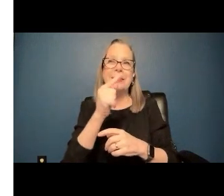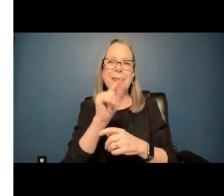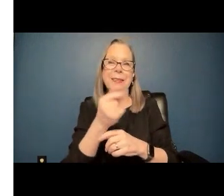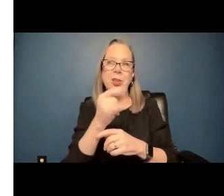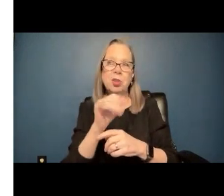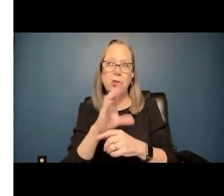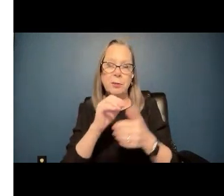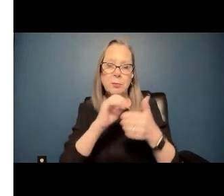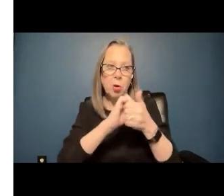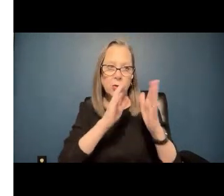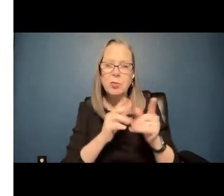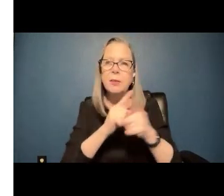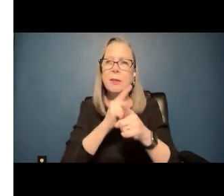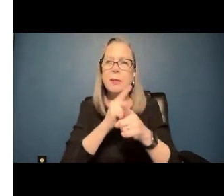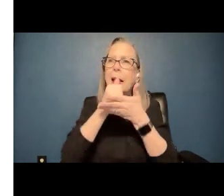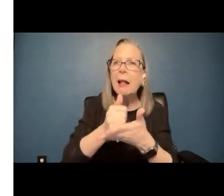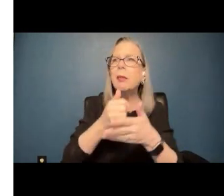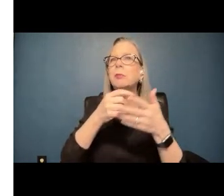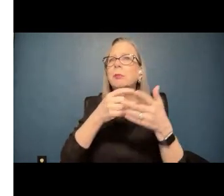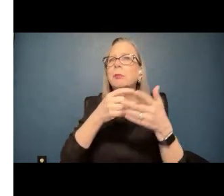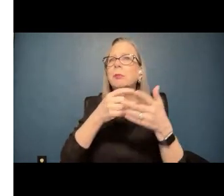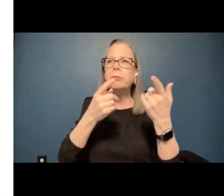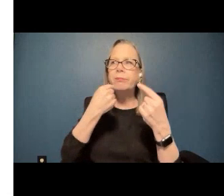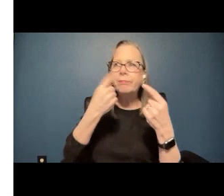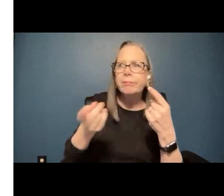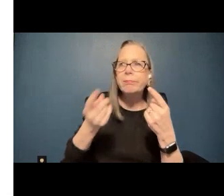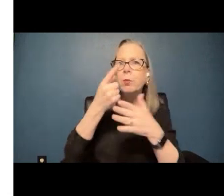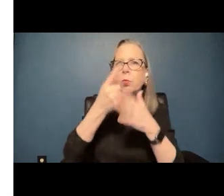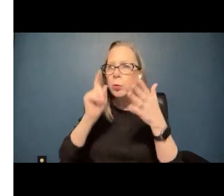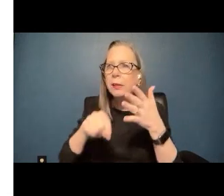priorities and policy relevance of your data collection efforts.